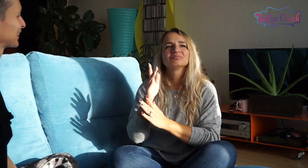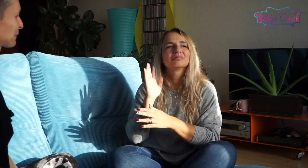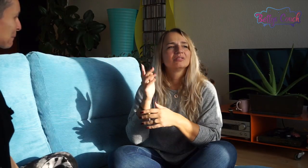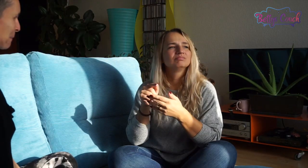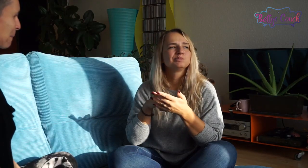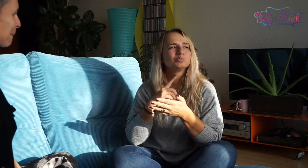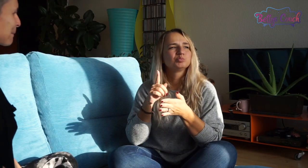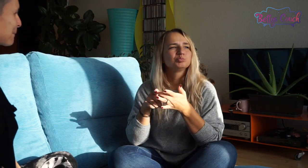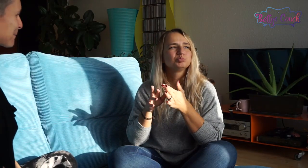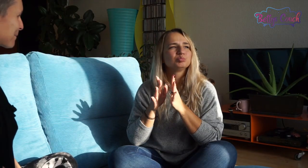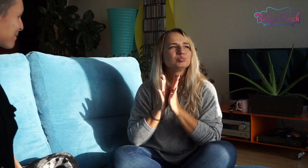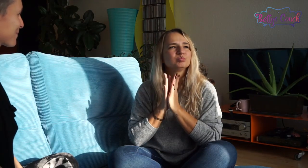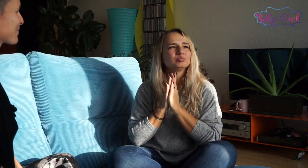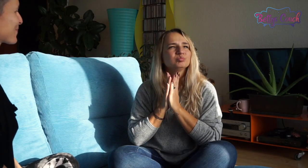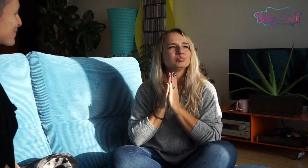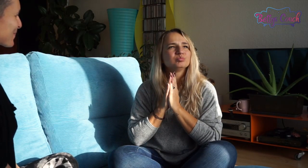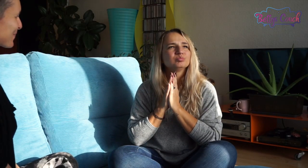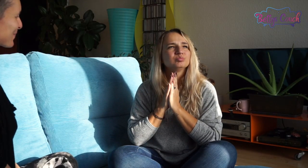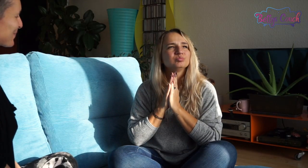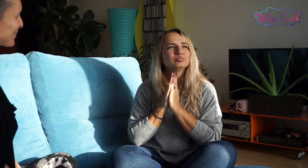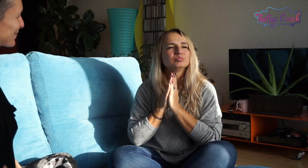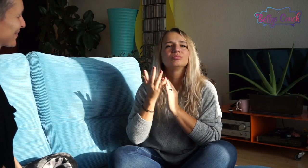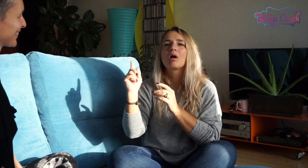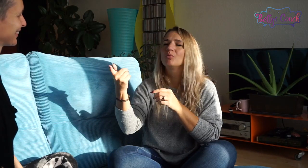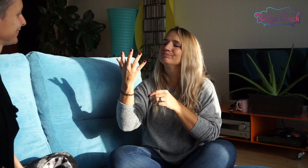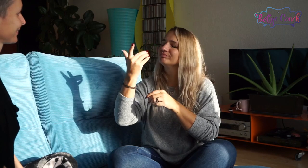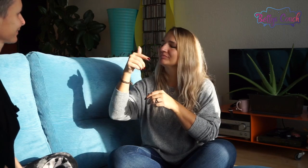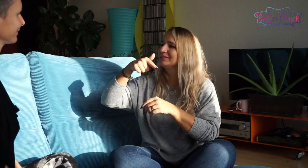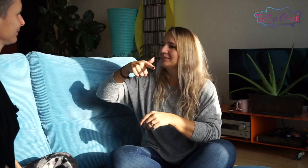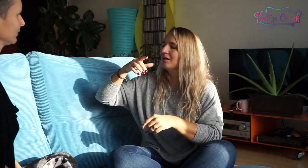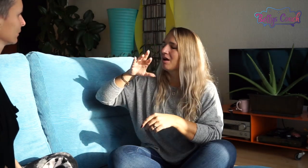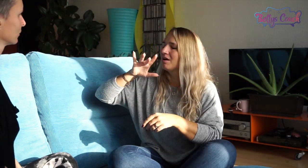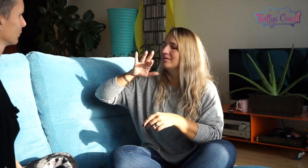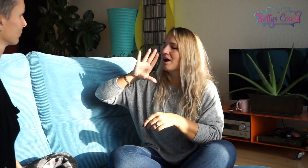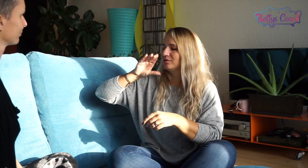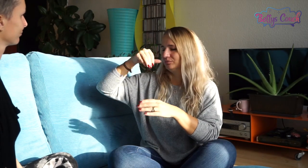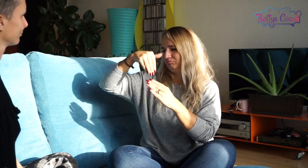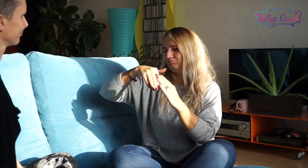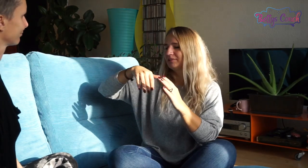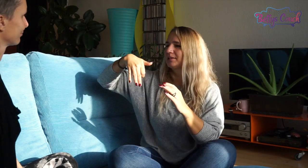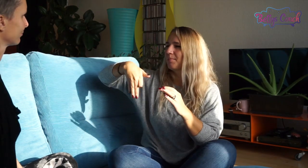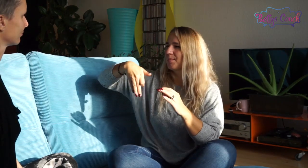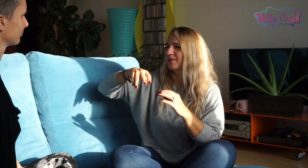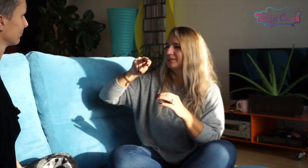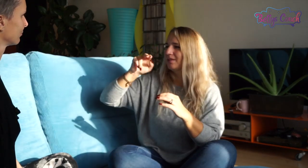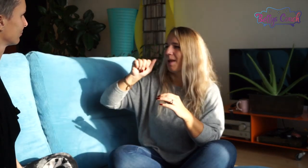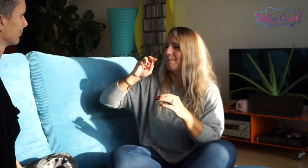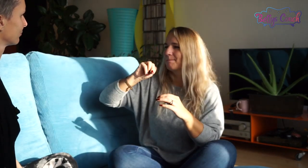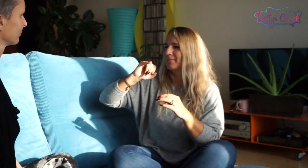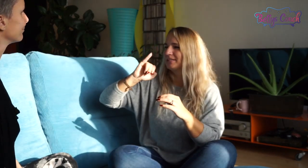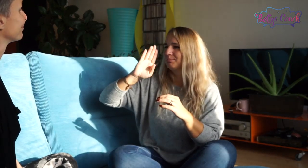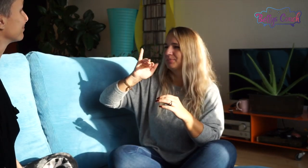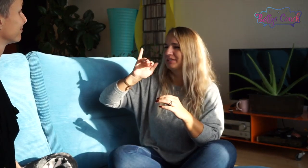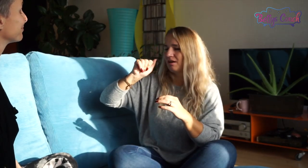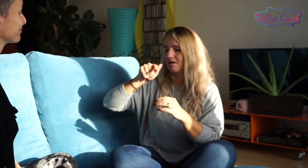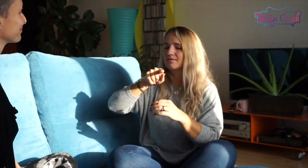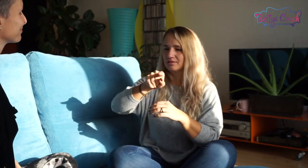Hmm... Another highlight was Namibia.